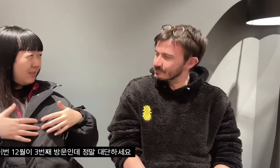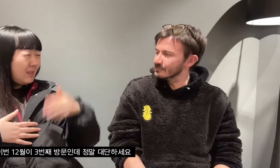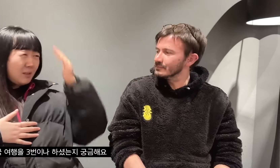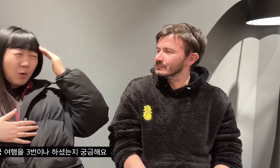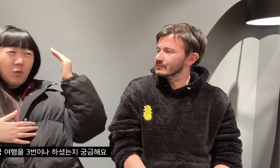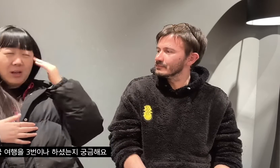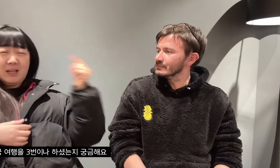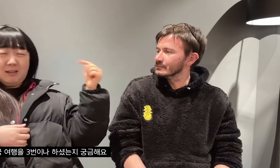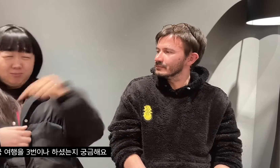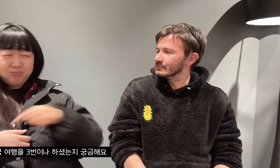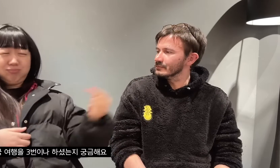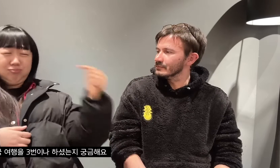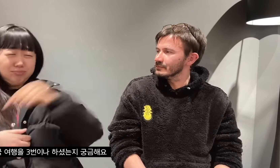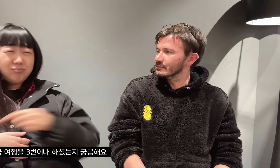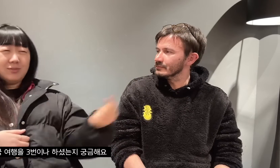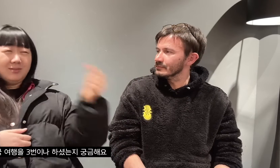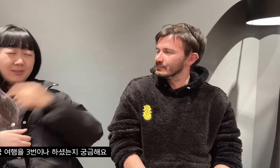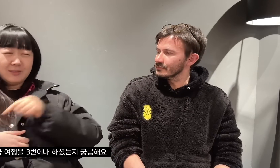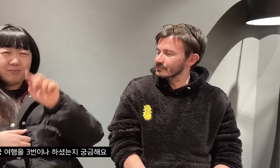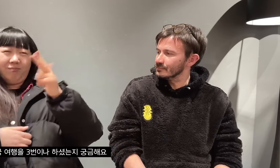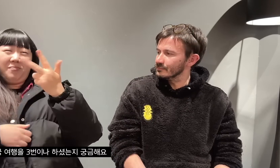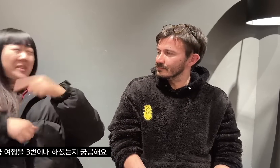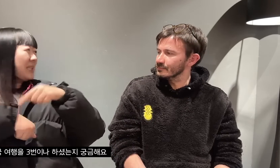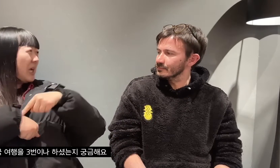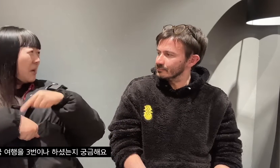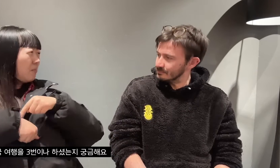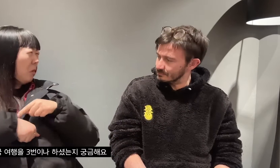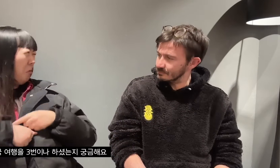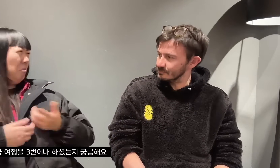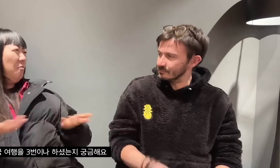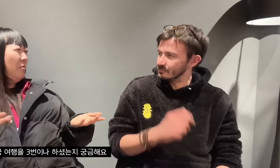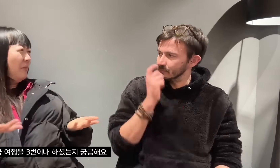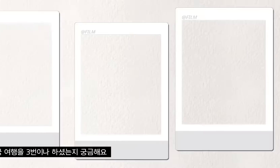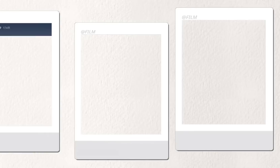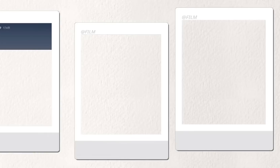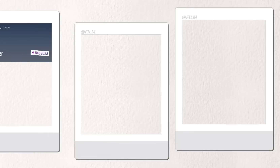I wonder why you traveled to Korea three times.